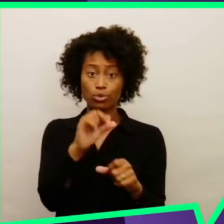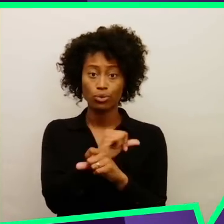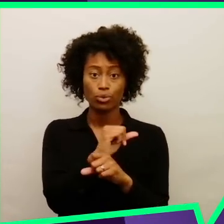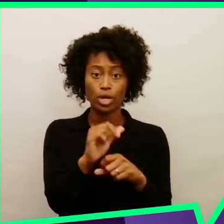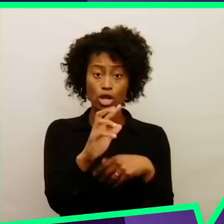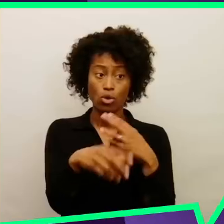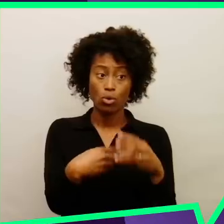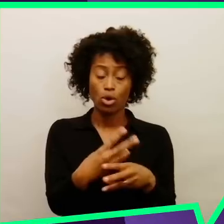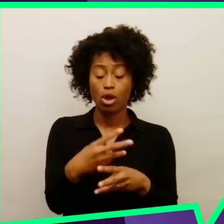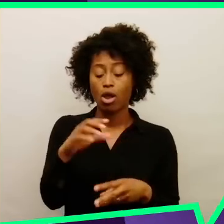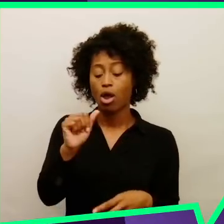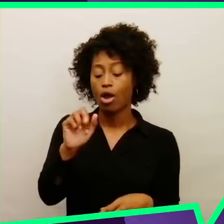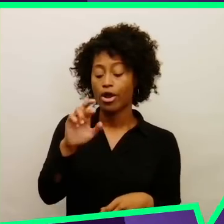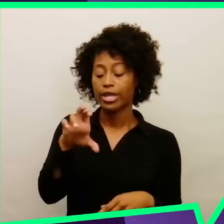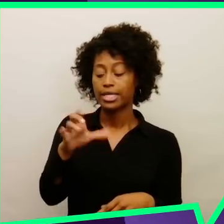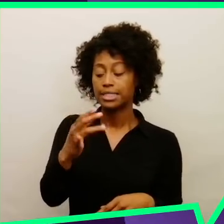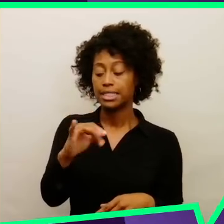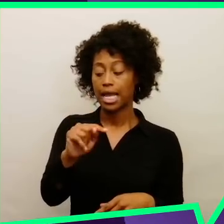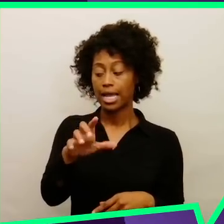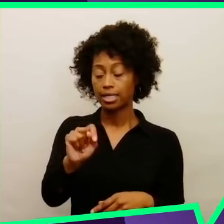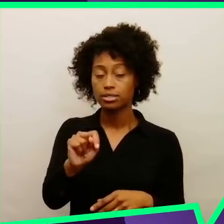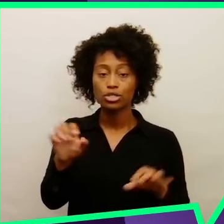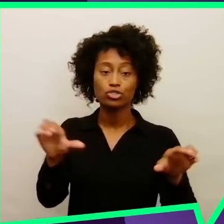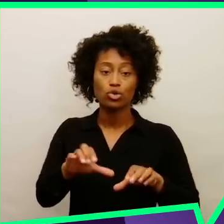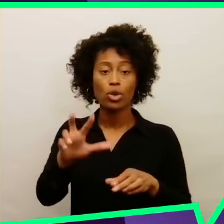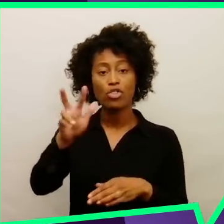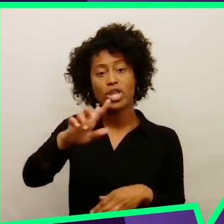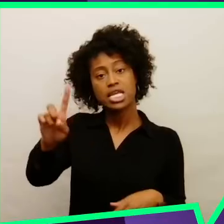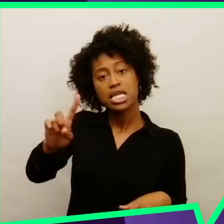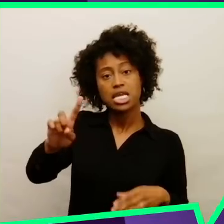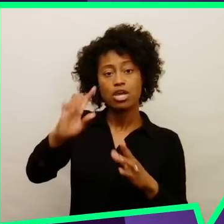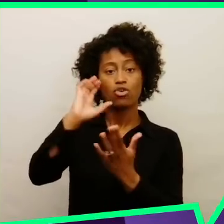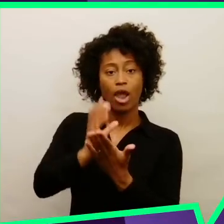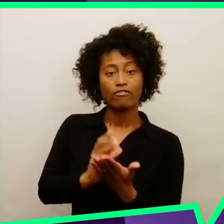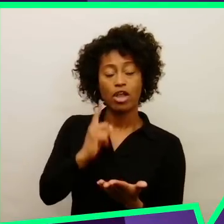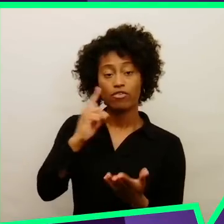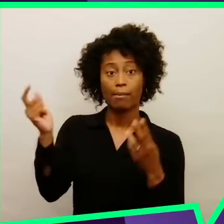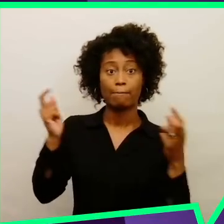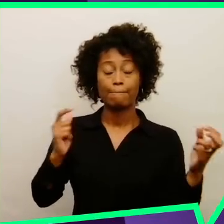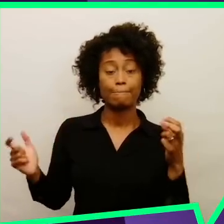are doing those 3D graphics for major buildings? I have a great anecdote for that,